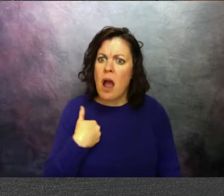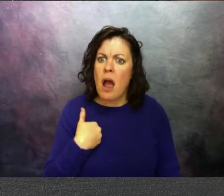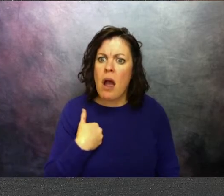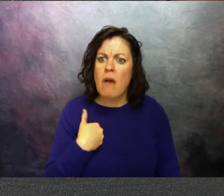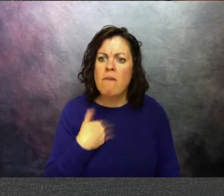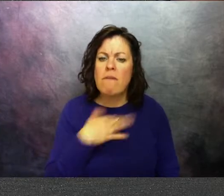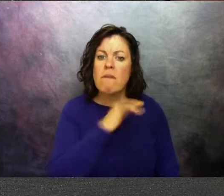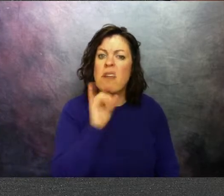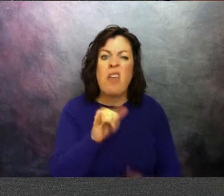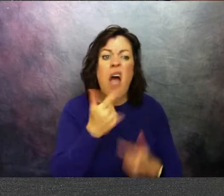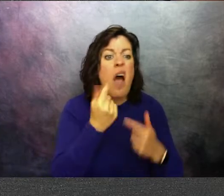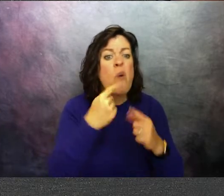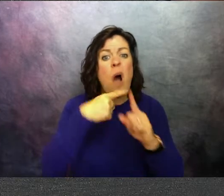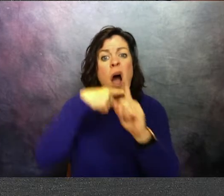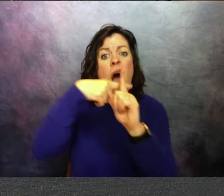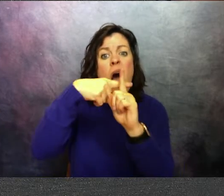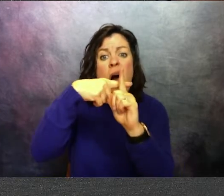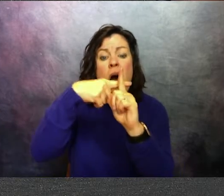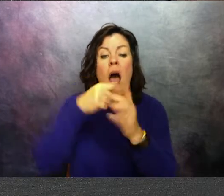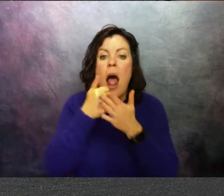those are directions that will help you know where to go.